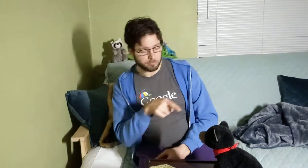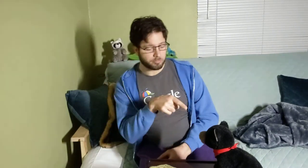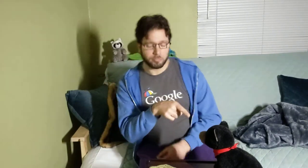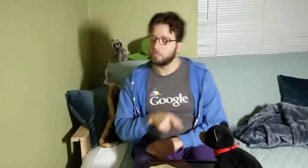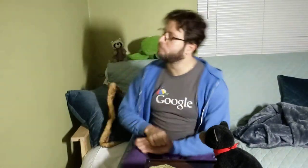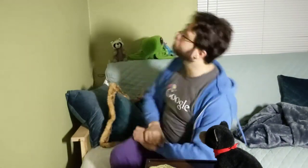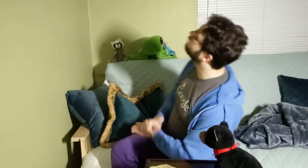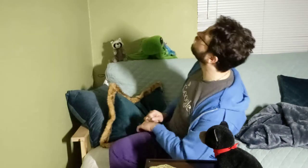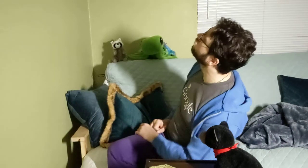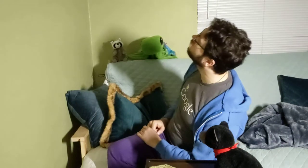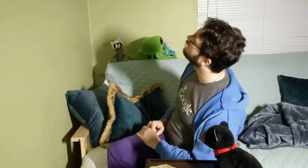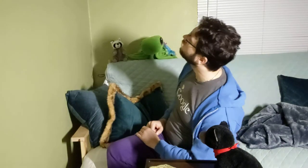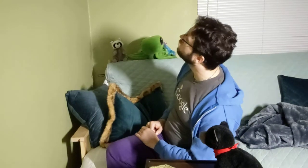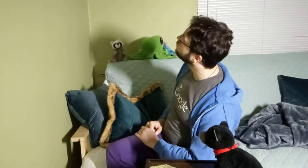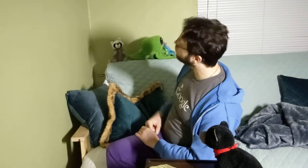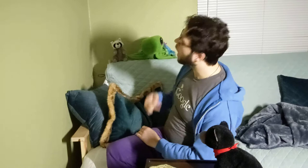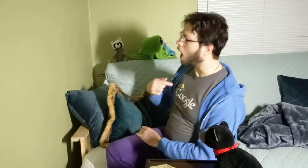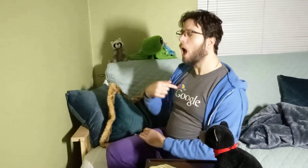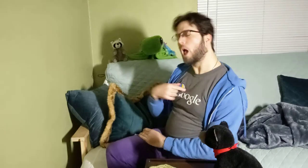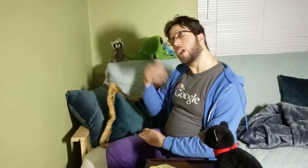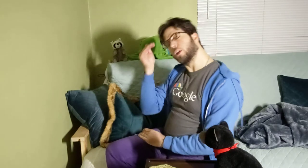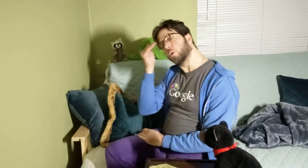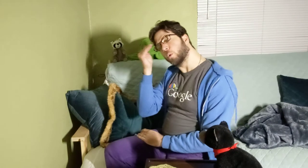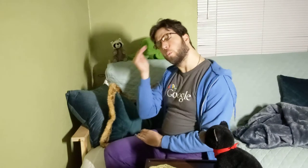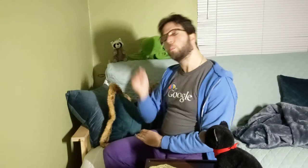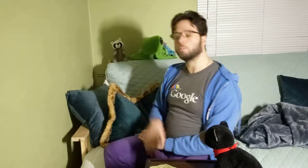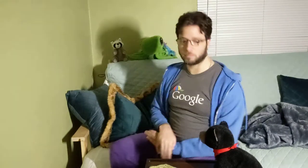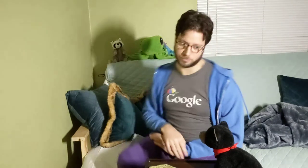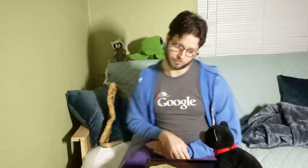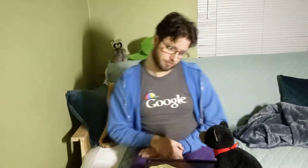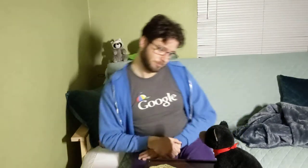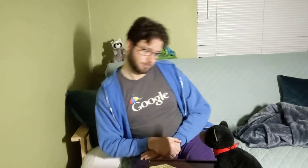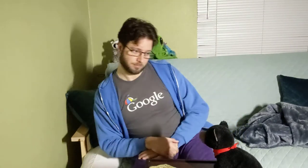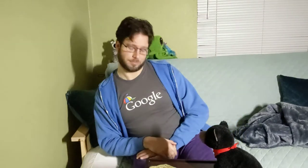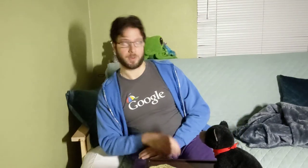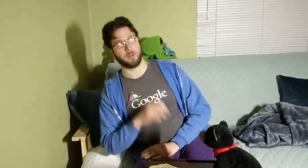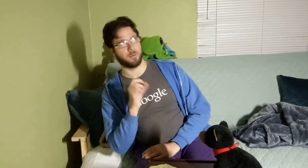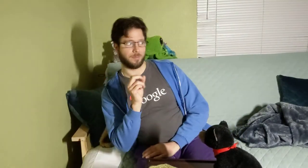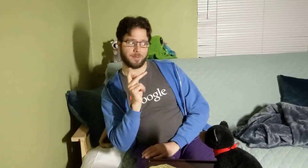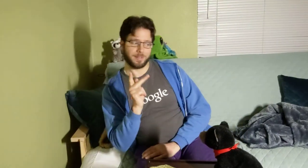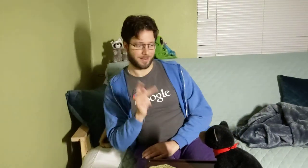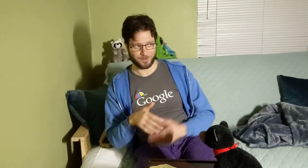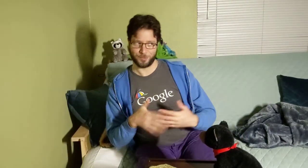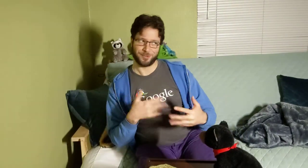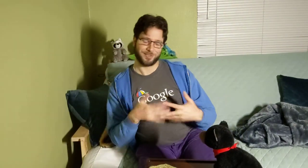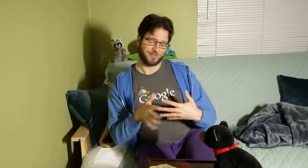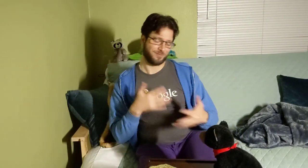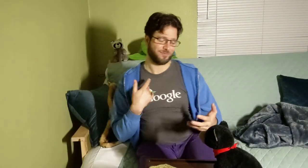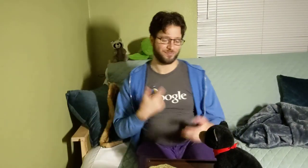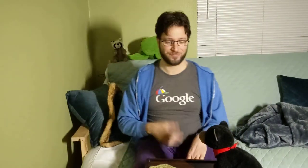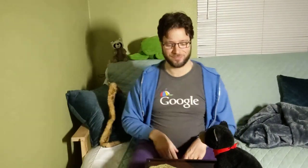[role-bearaldo] I KNOW [role-me] #OK WHATEVER